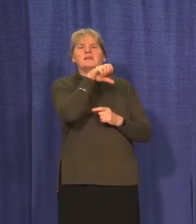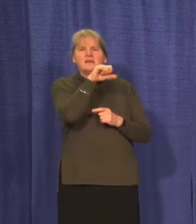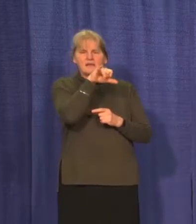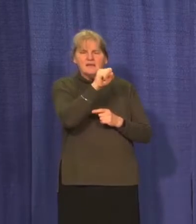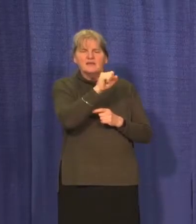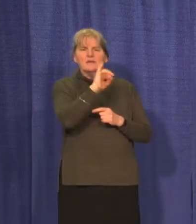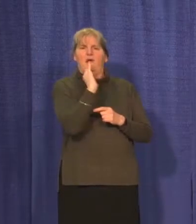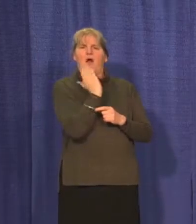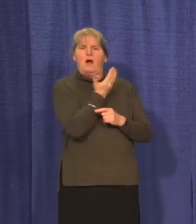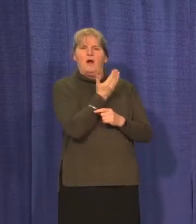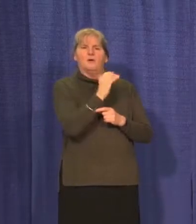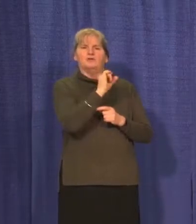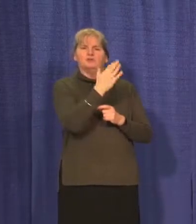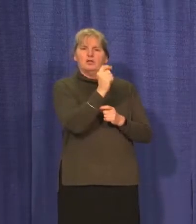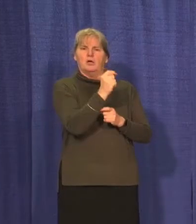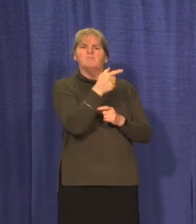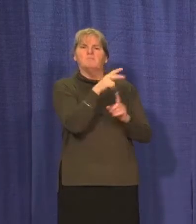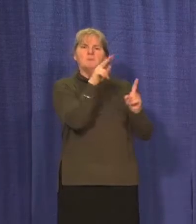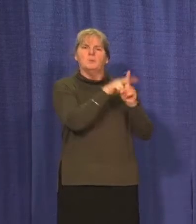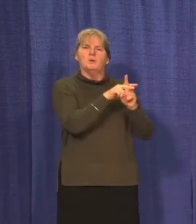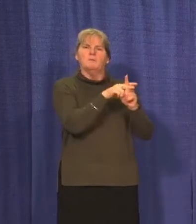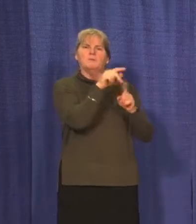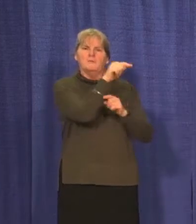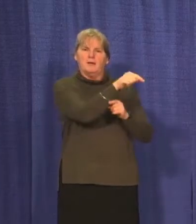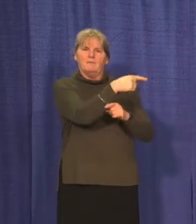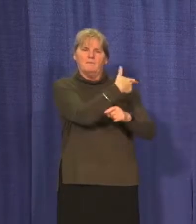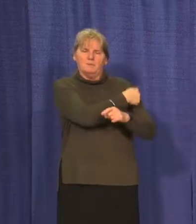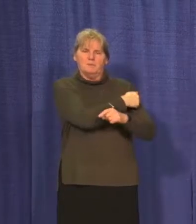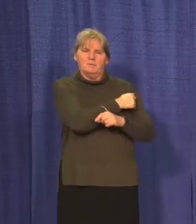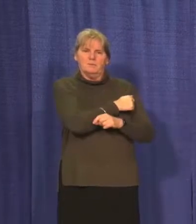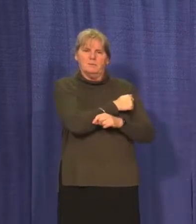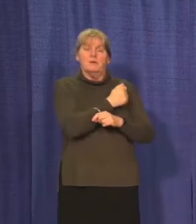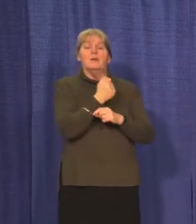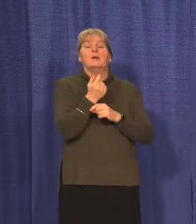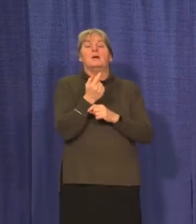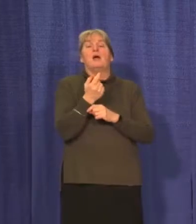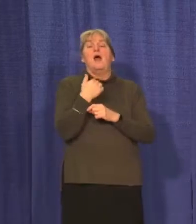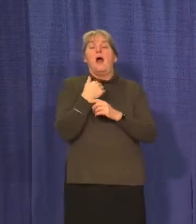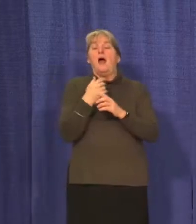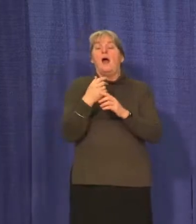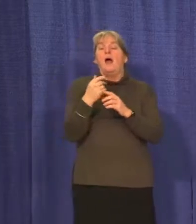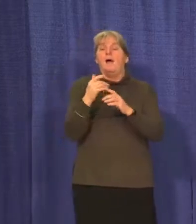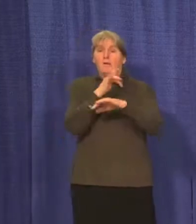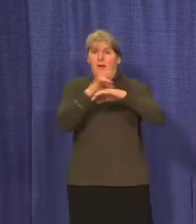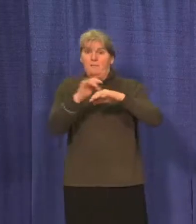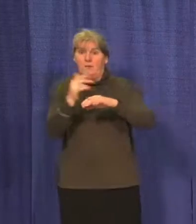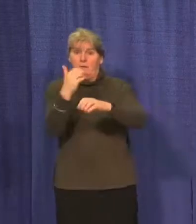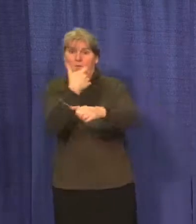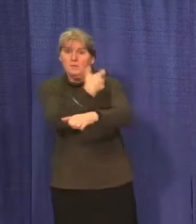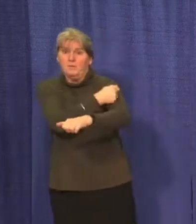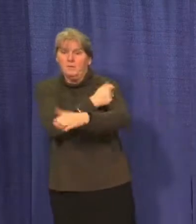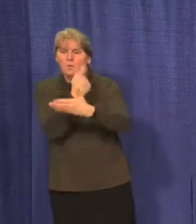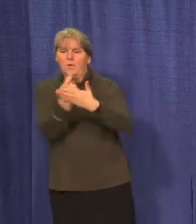to book your appointment. H. week appointments will be